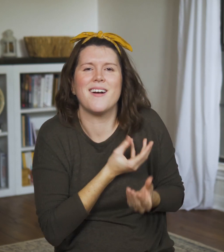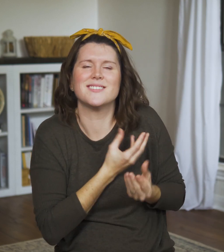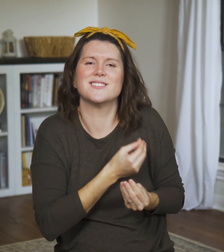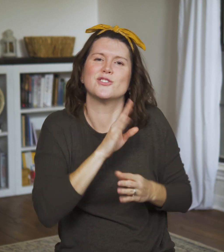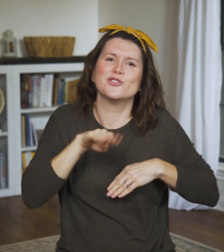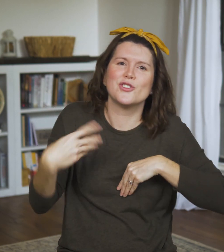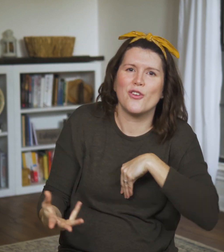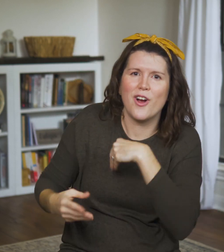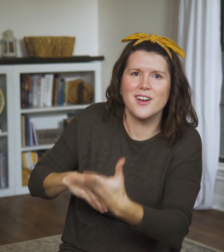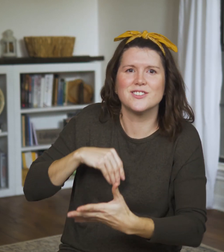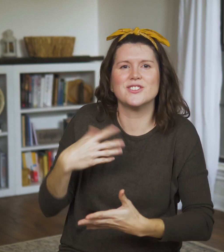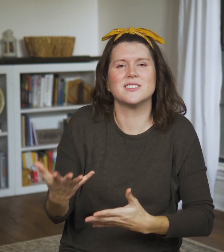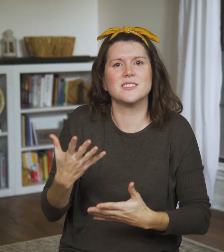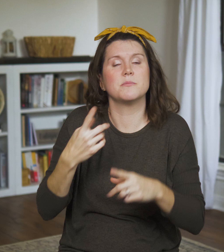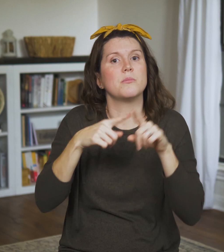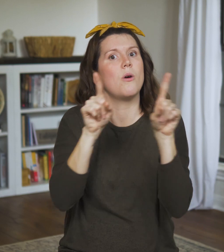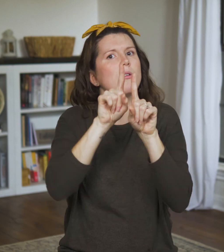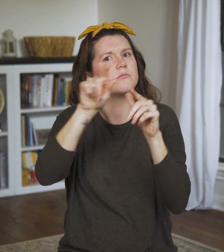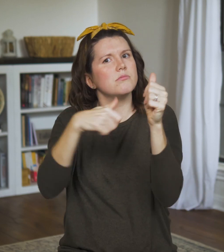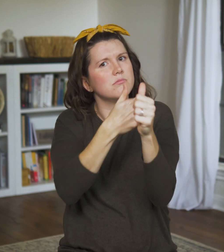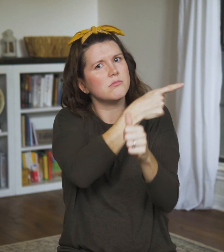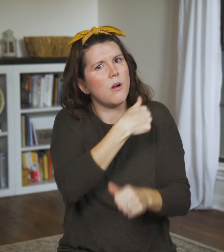Don’t feel too sorry for him, though